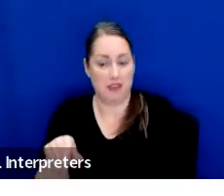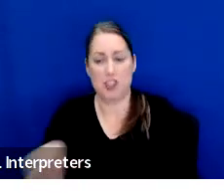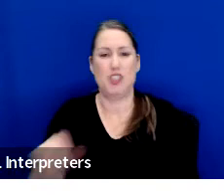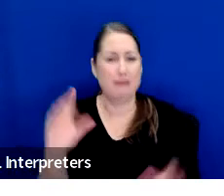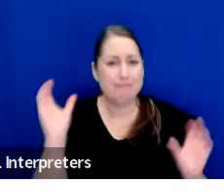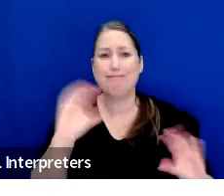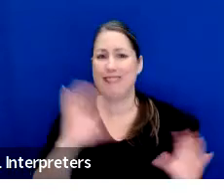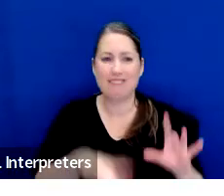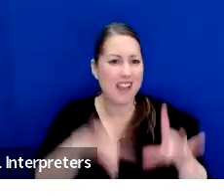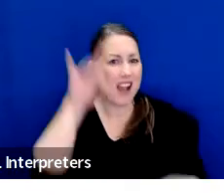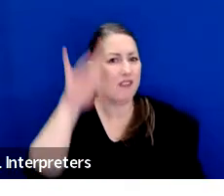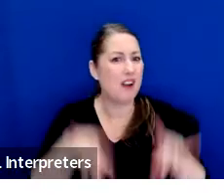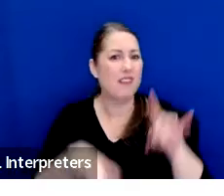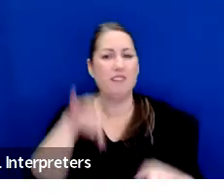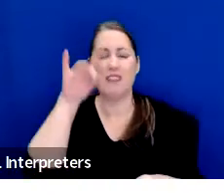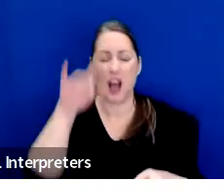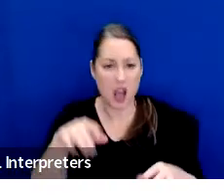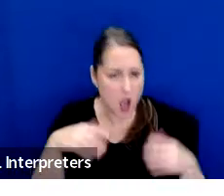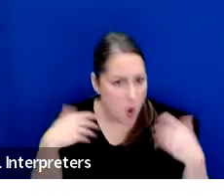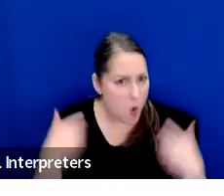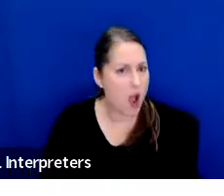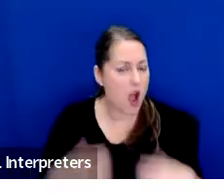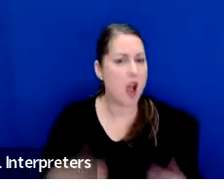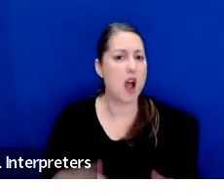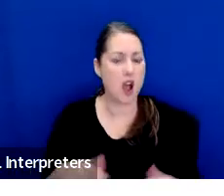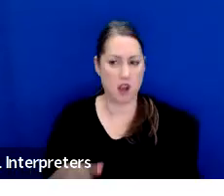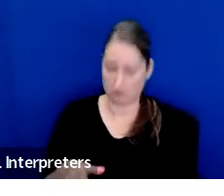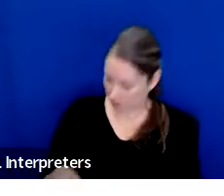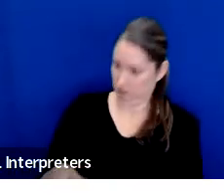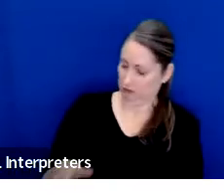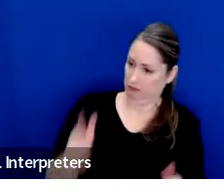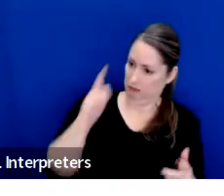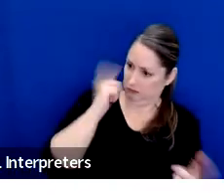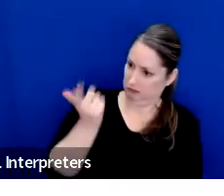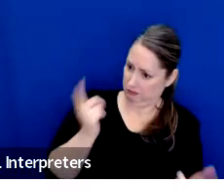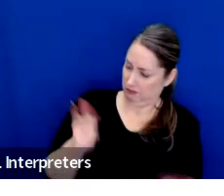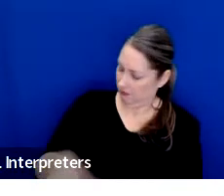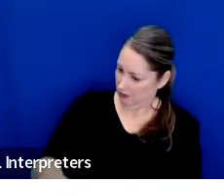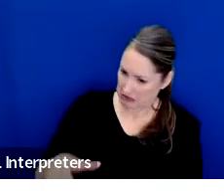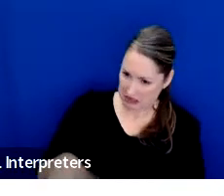We were in graduate school a long time ago. Then we discovered things that we didn't had no idea about.